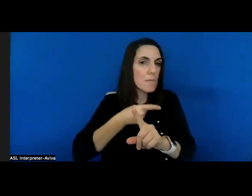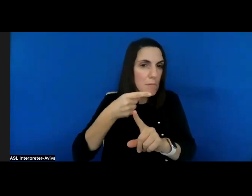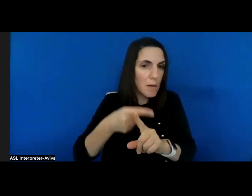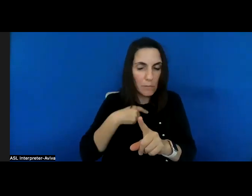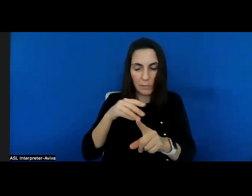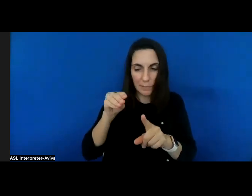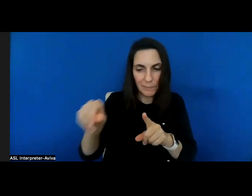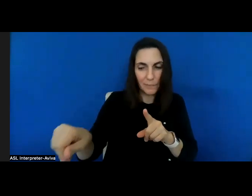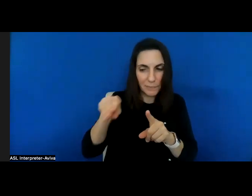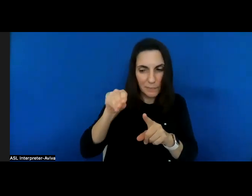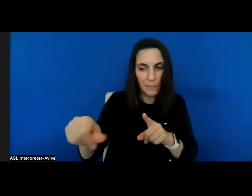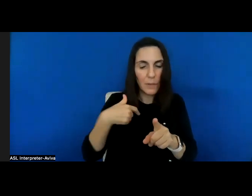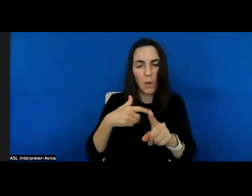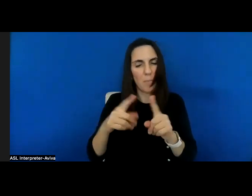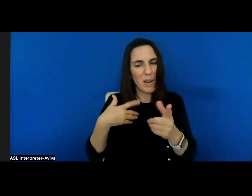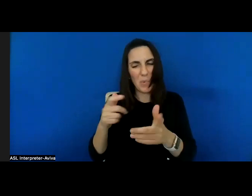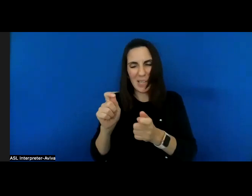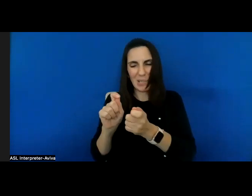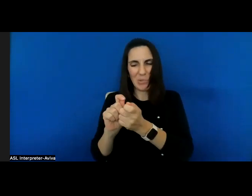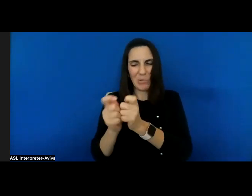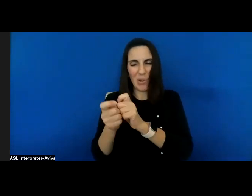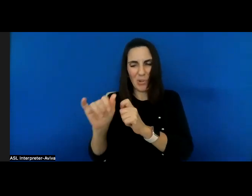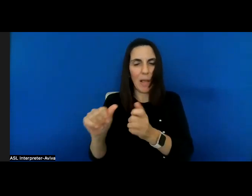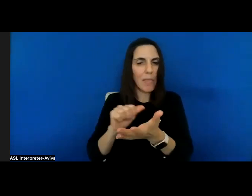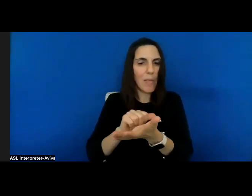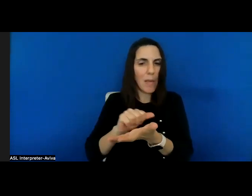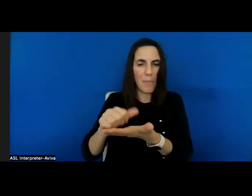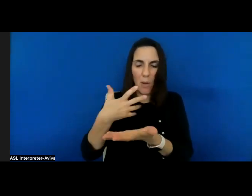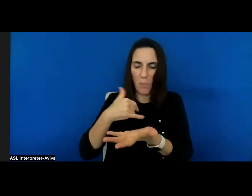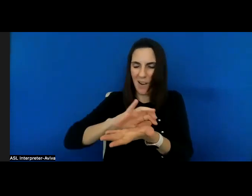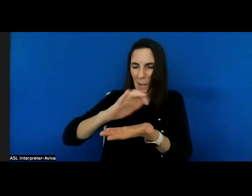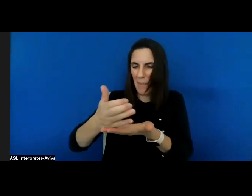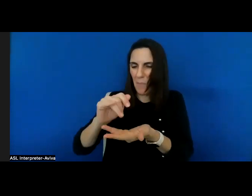monthly, but I want to edit that amount more to the less, and you can do that online to